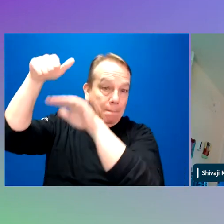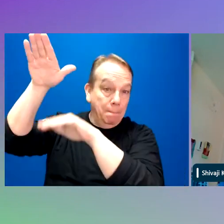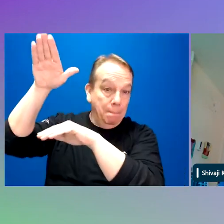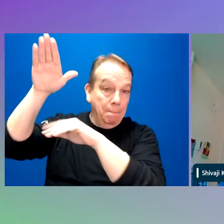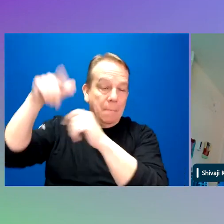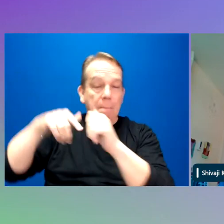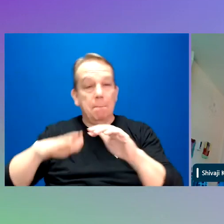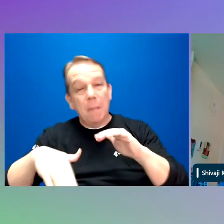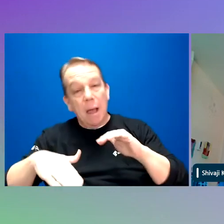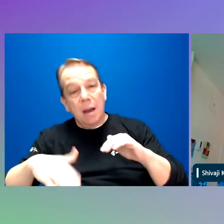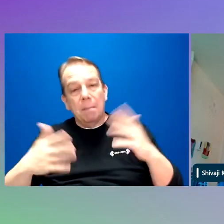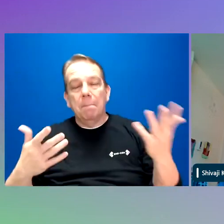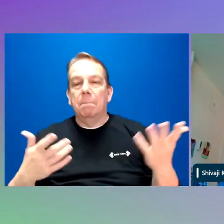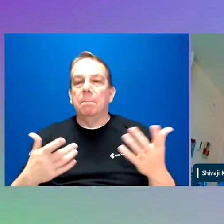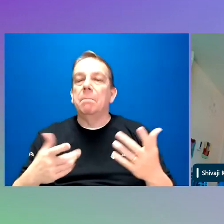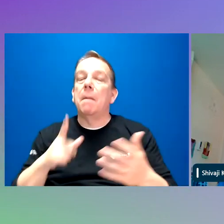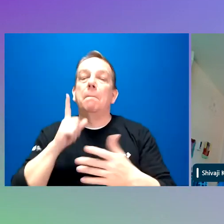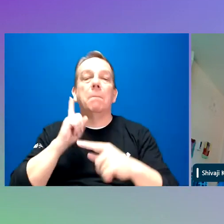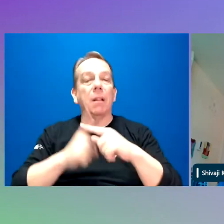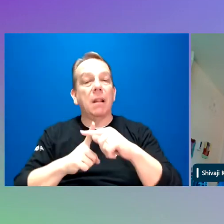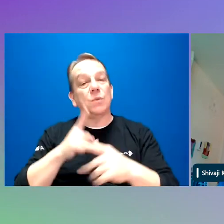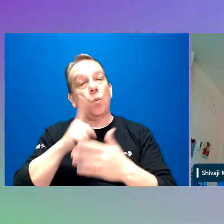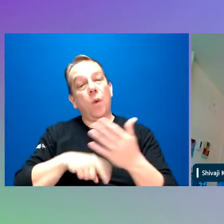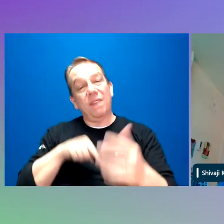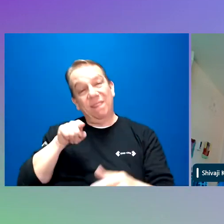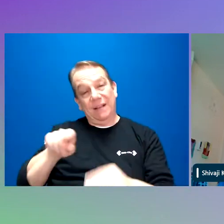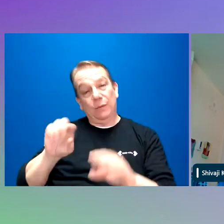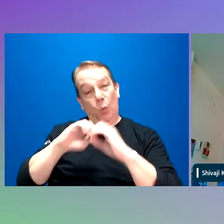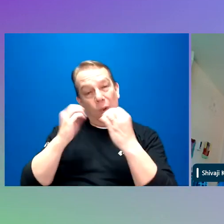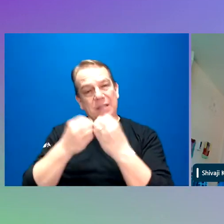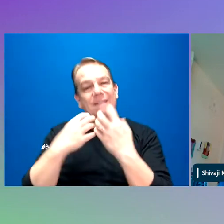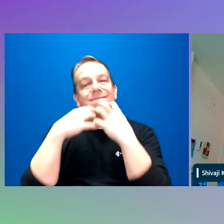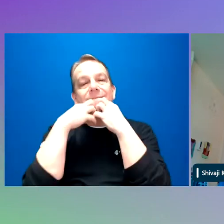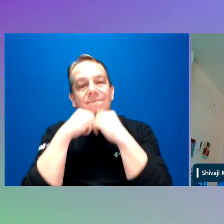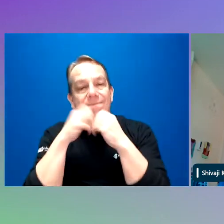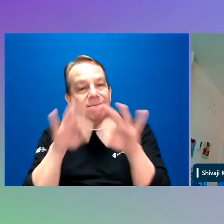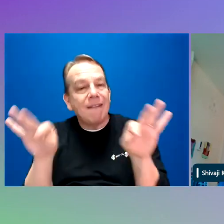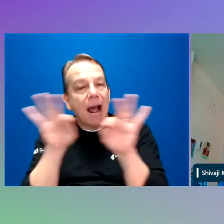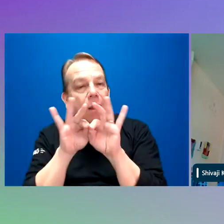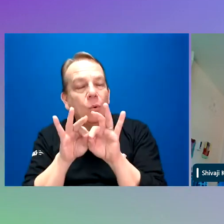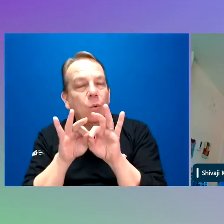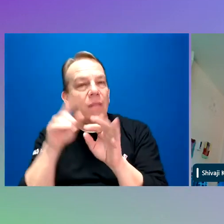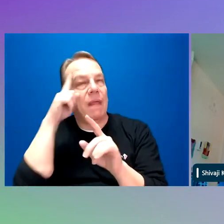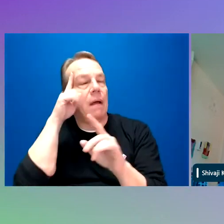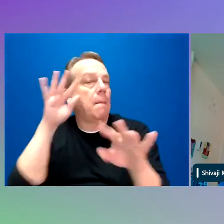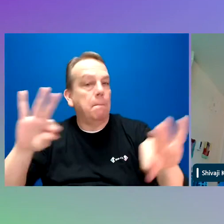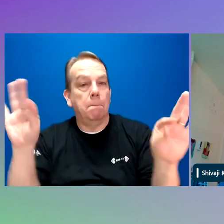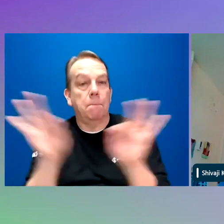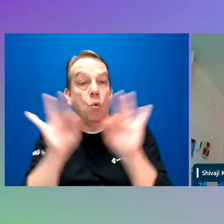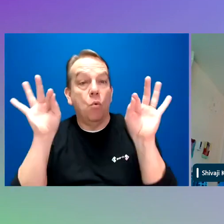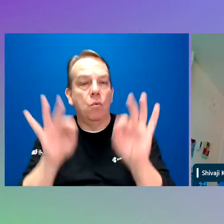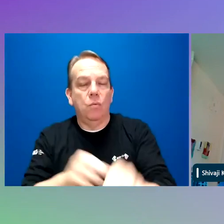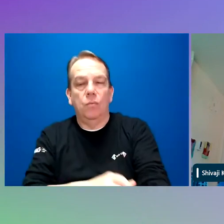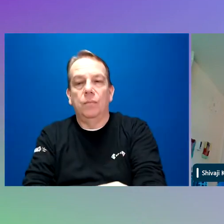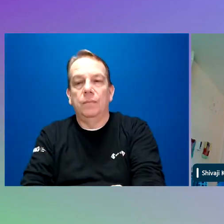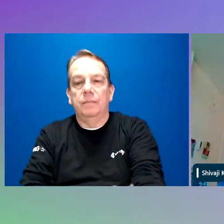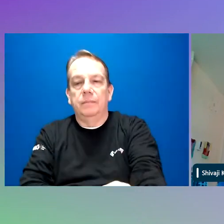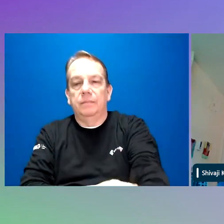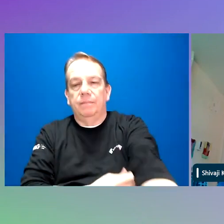so for instance, if, if, if so,